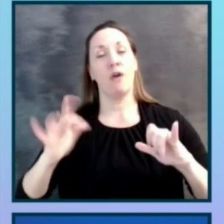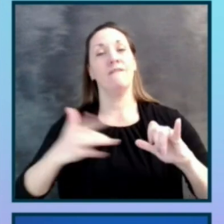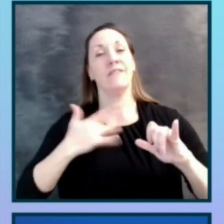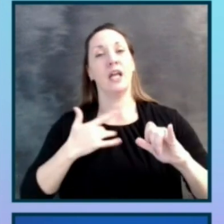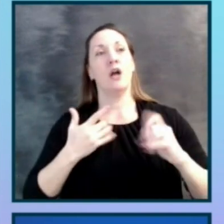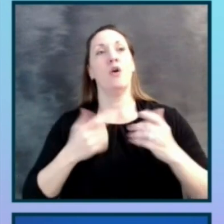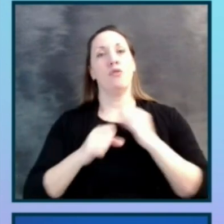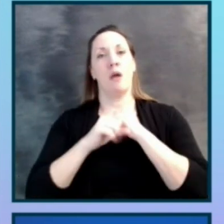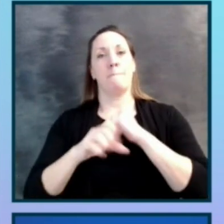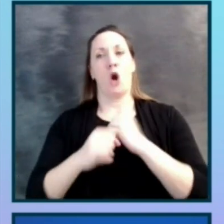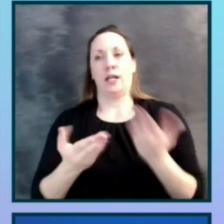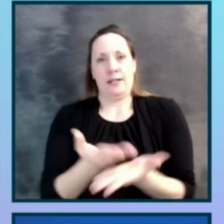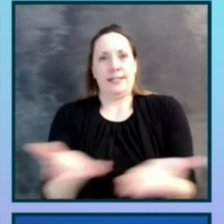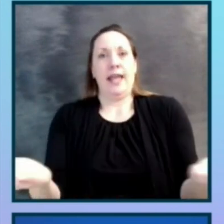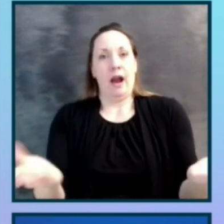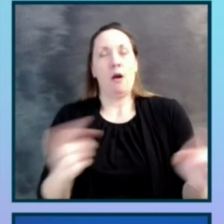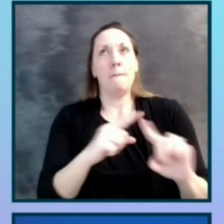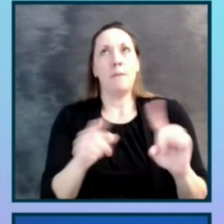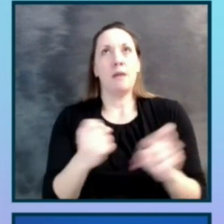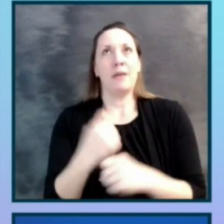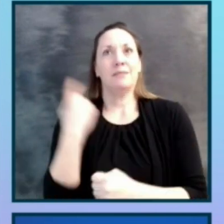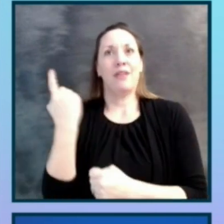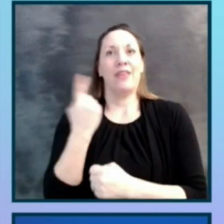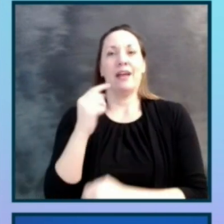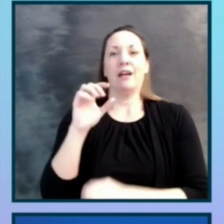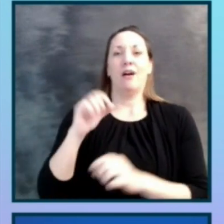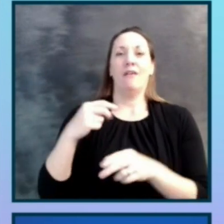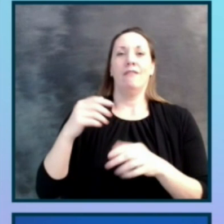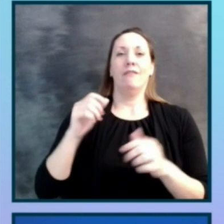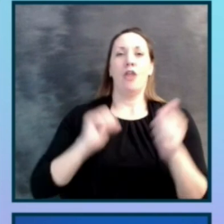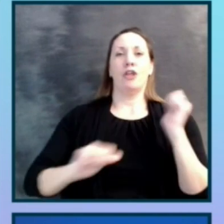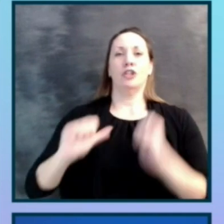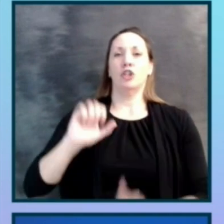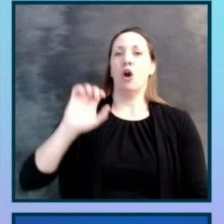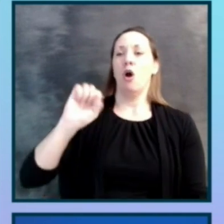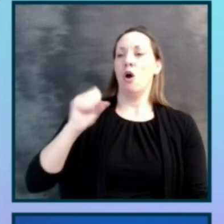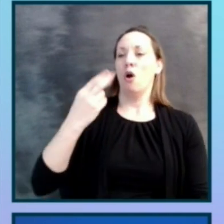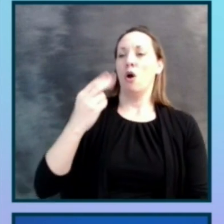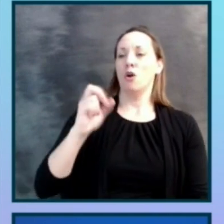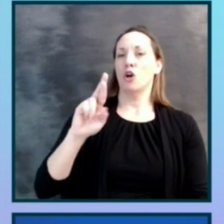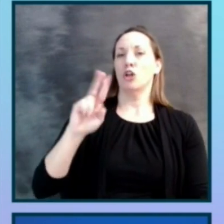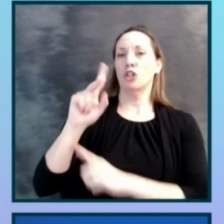but it kind of reminds me of Shark Tank because in Shark Tank, you'll see entrepreneurs come in